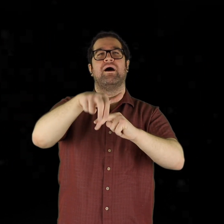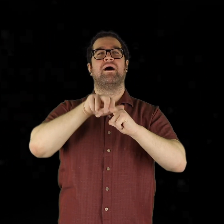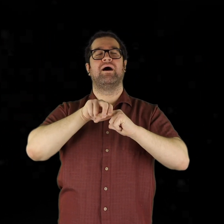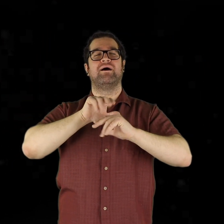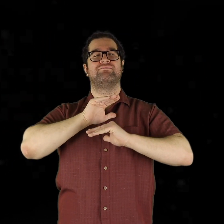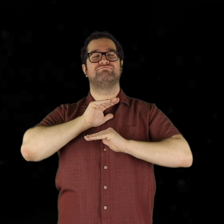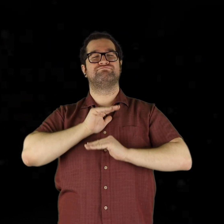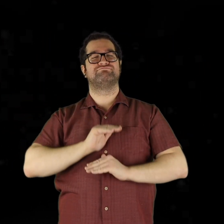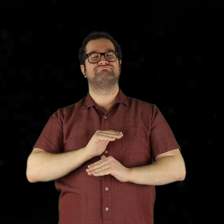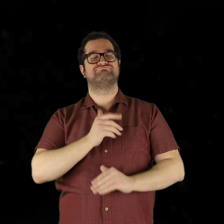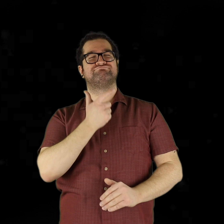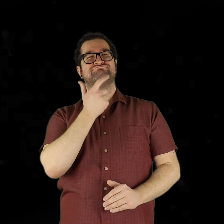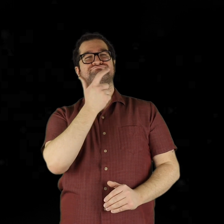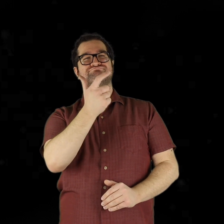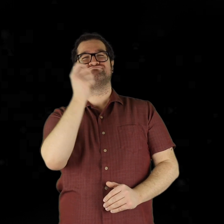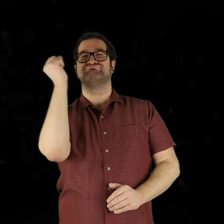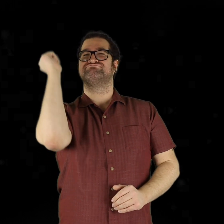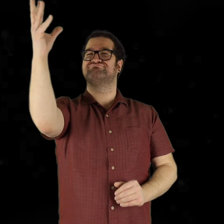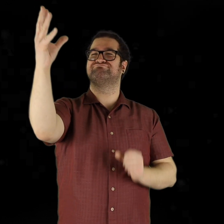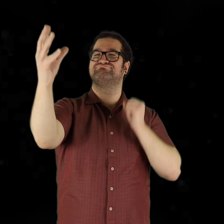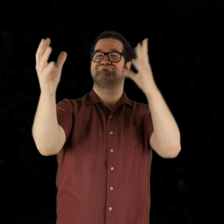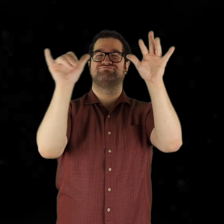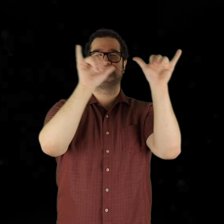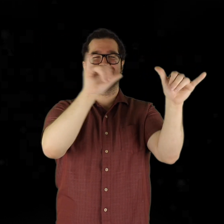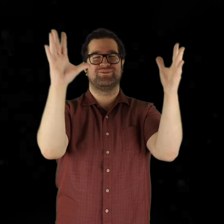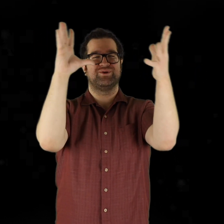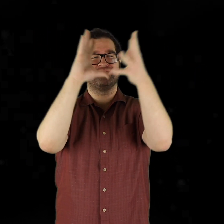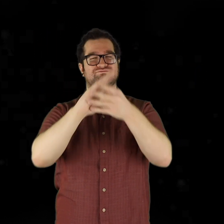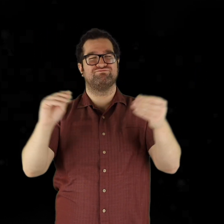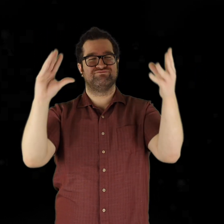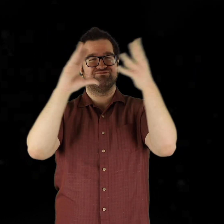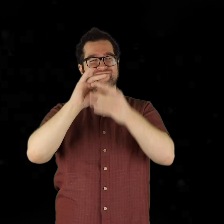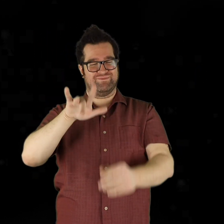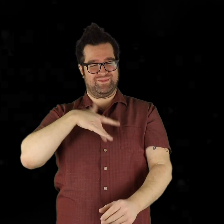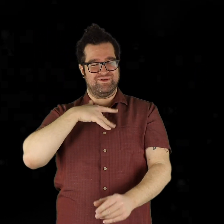And make you smile and feel serene With the "spoken word" of the moving hand